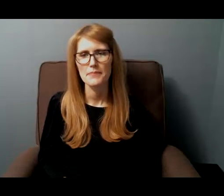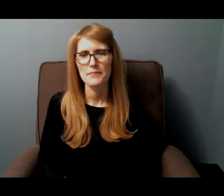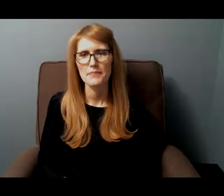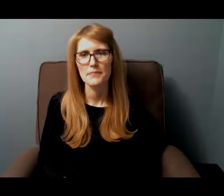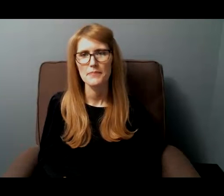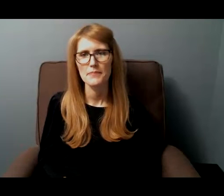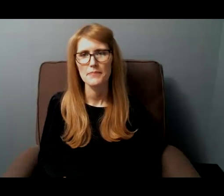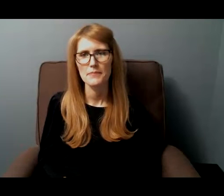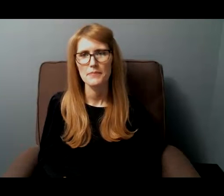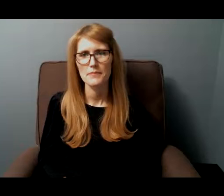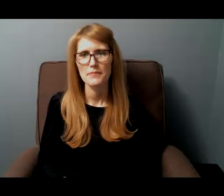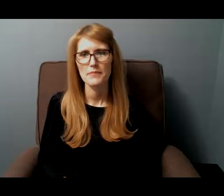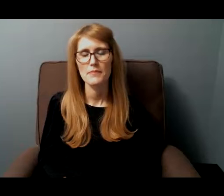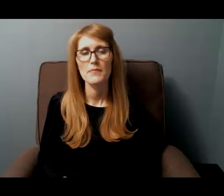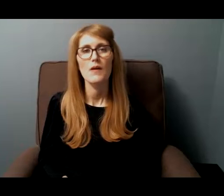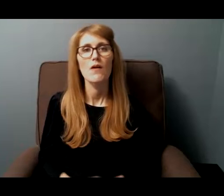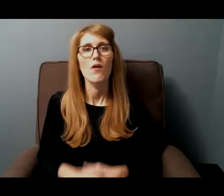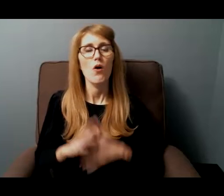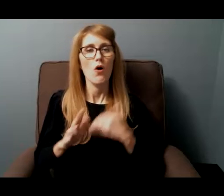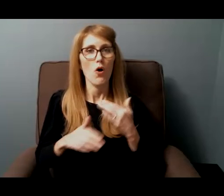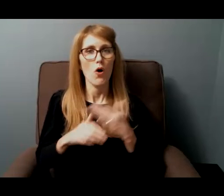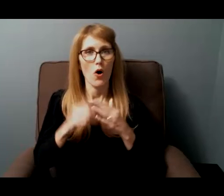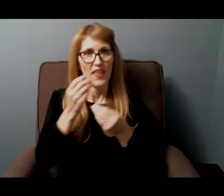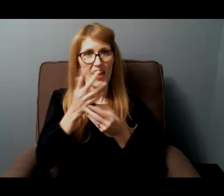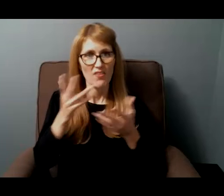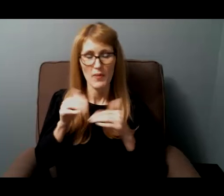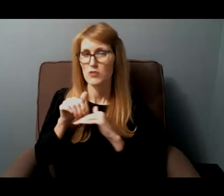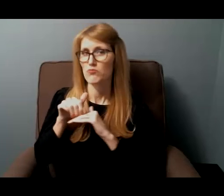Once you submit all that information, Social Security will look at it, and they'll say okay,